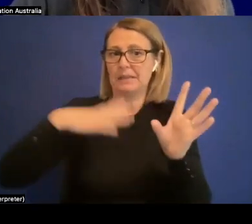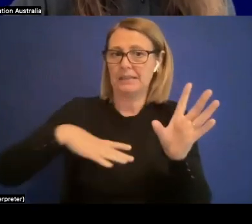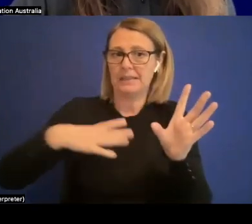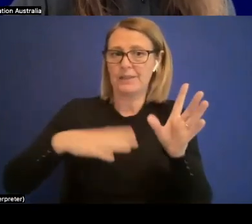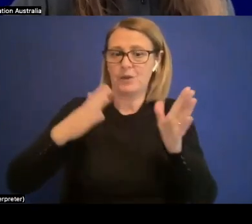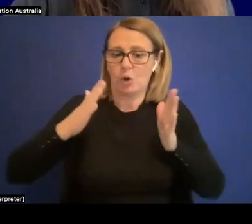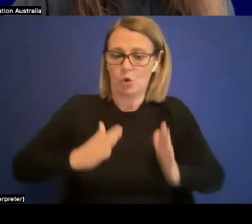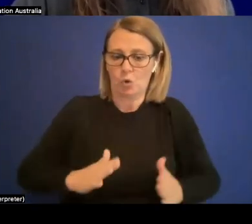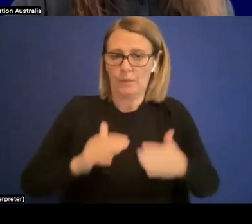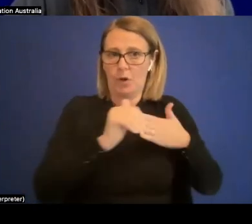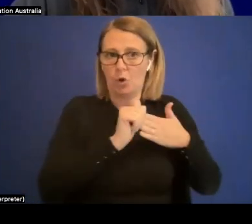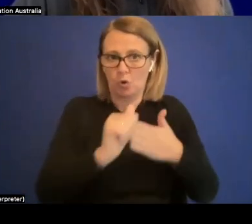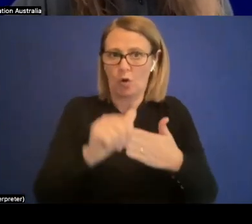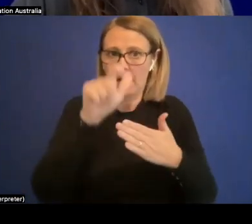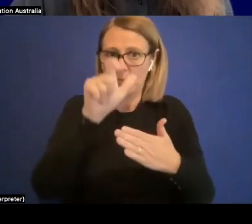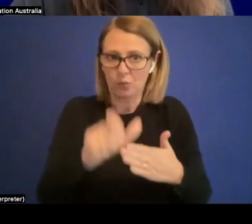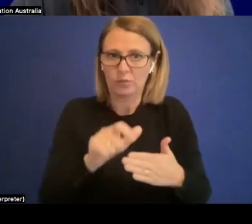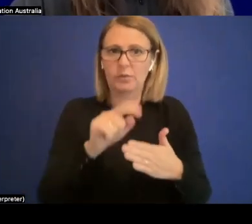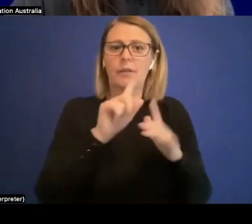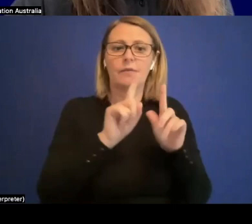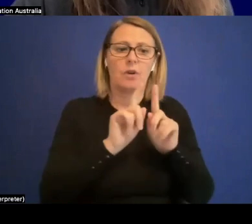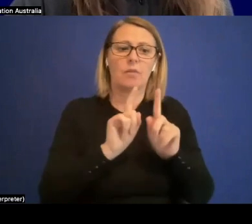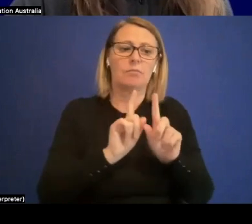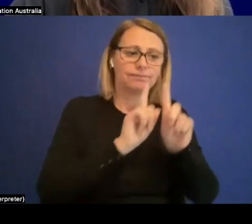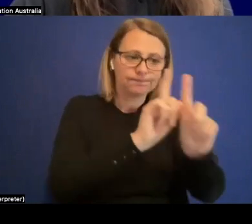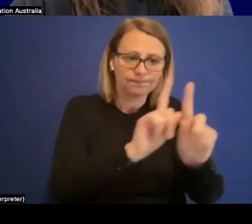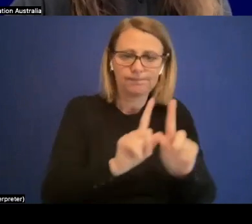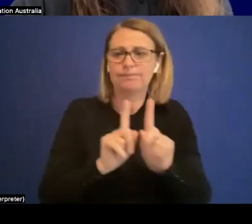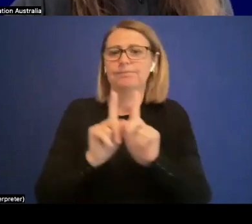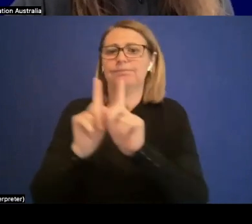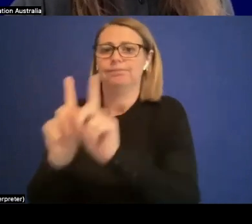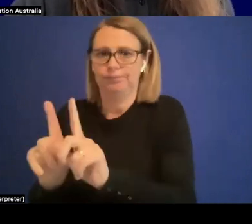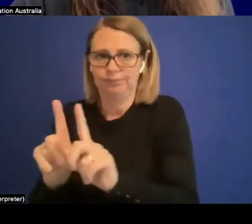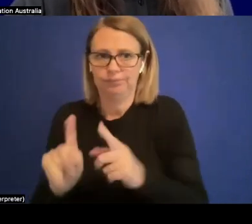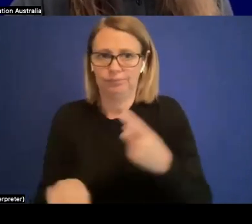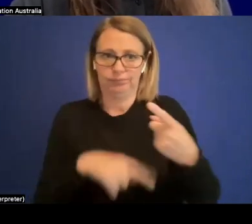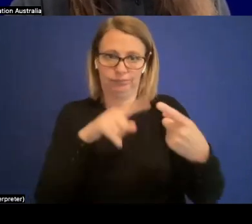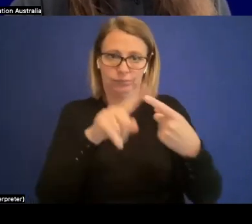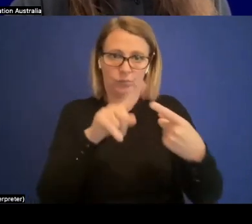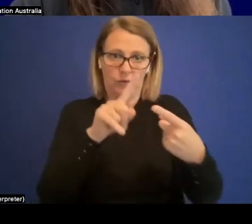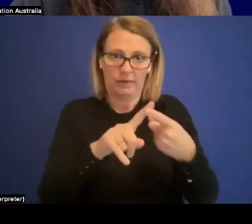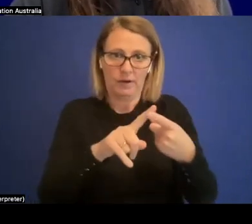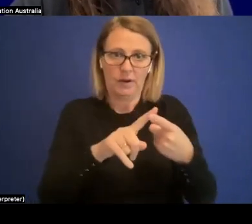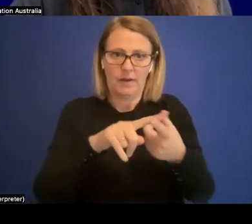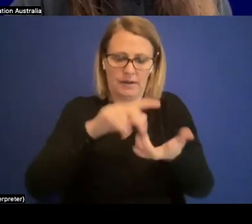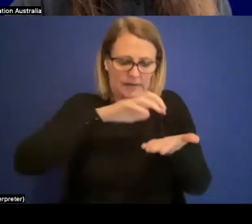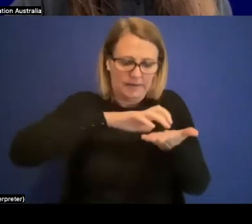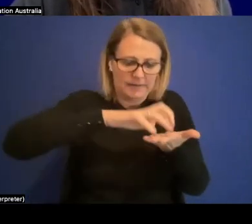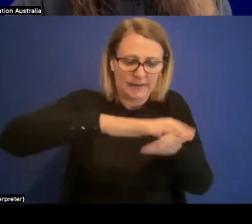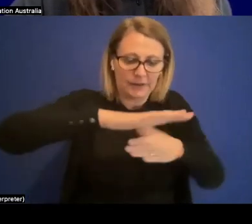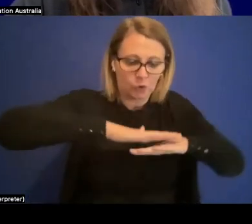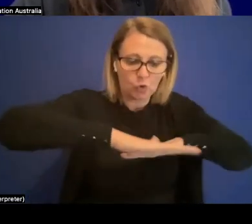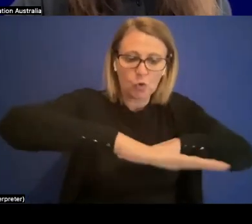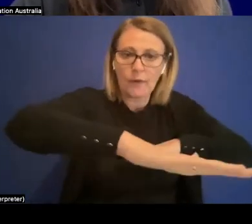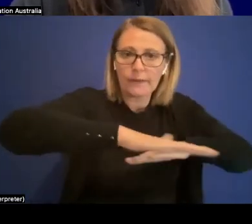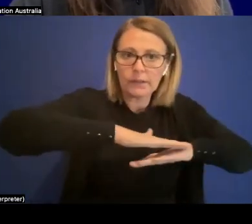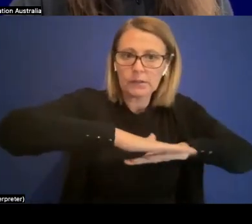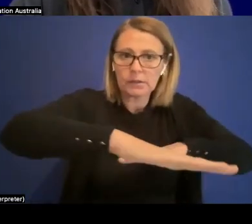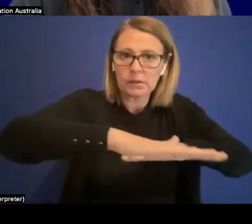moving from place to place when: moving from one textured surface to another,